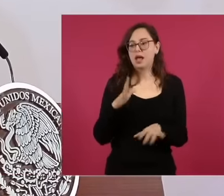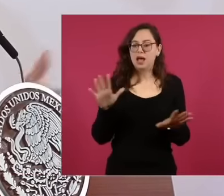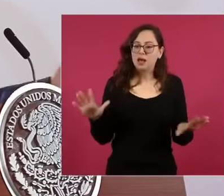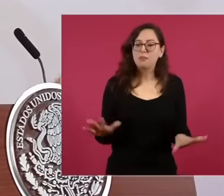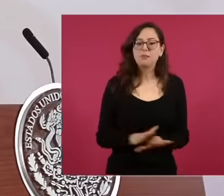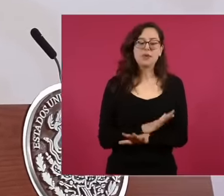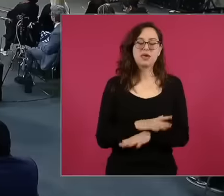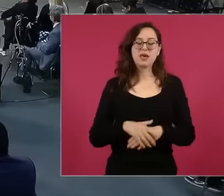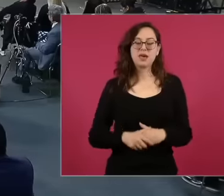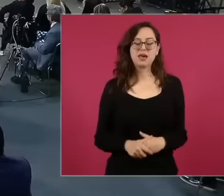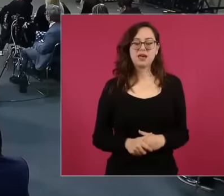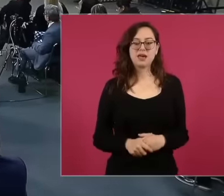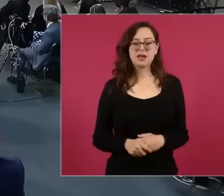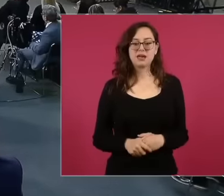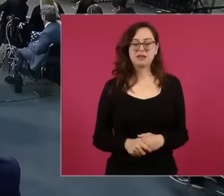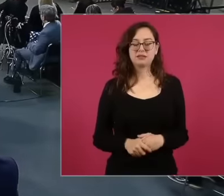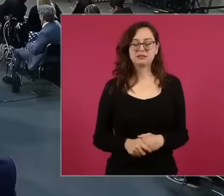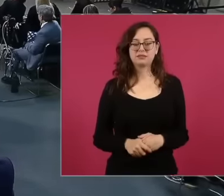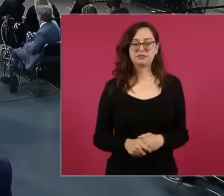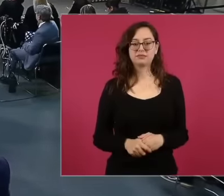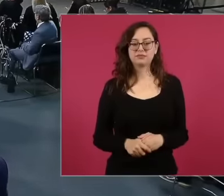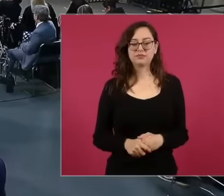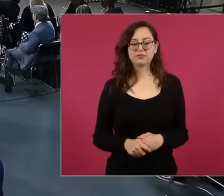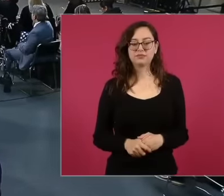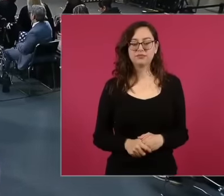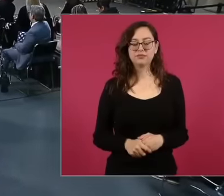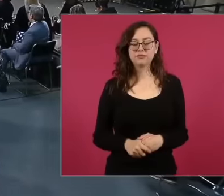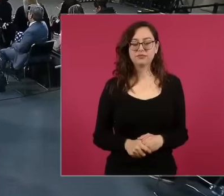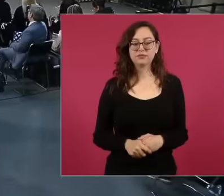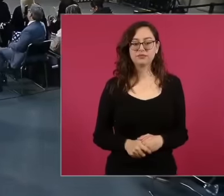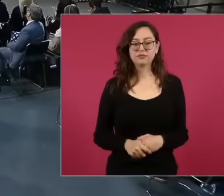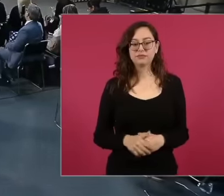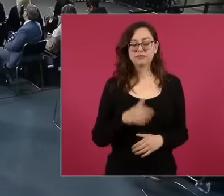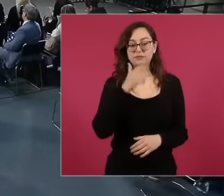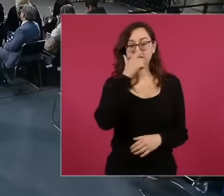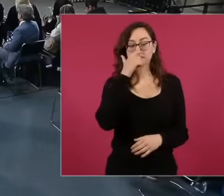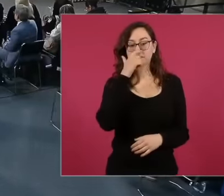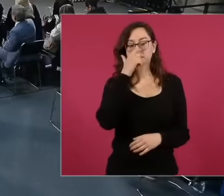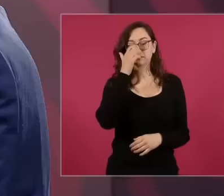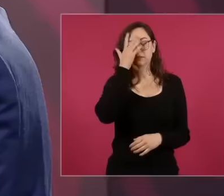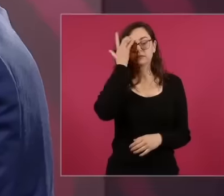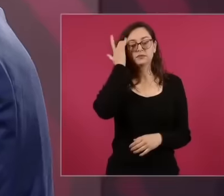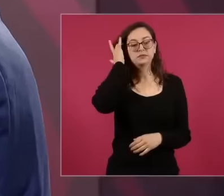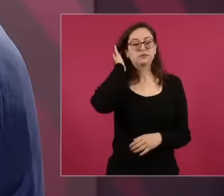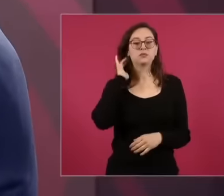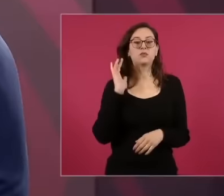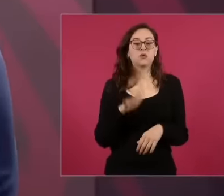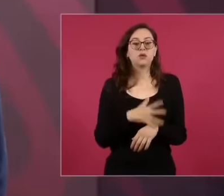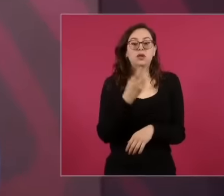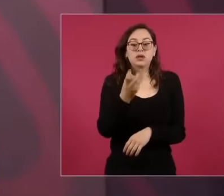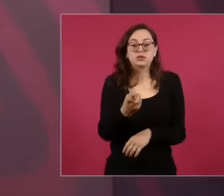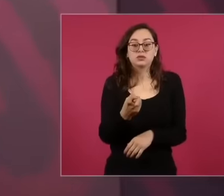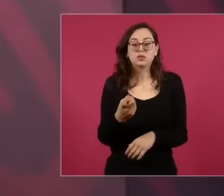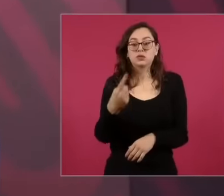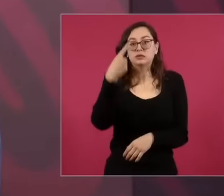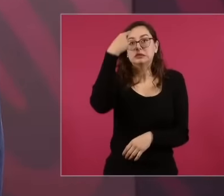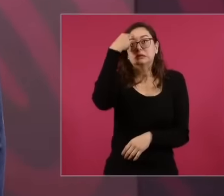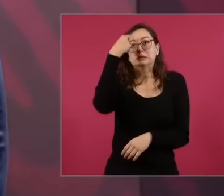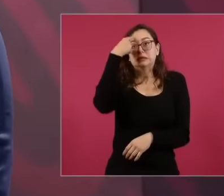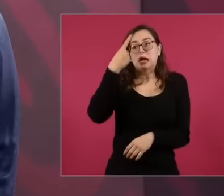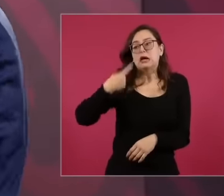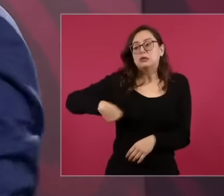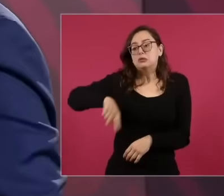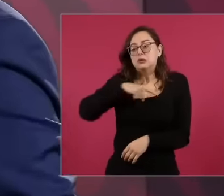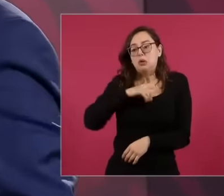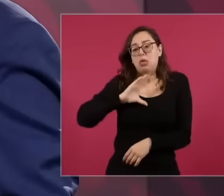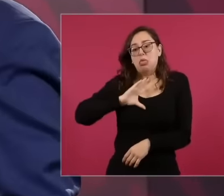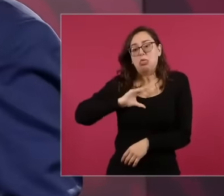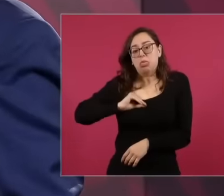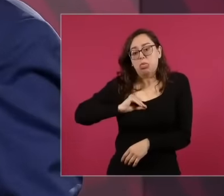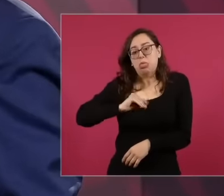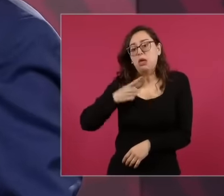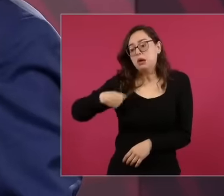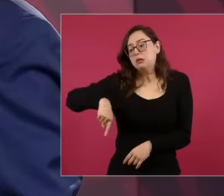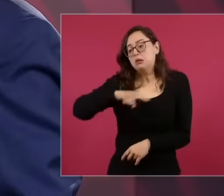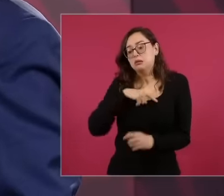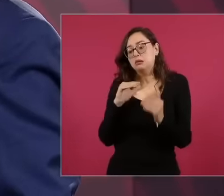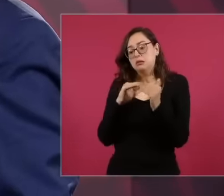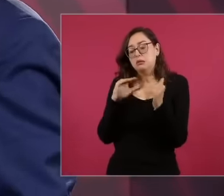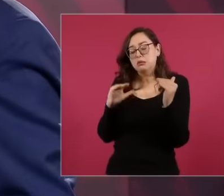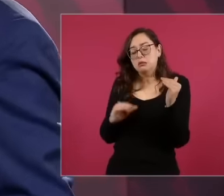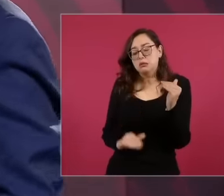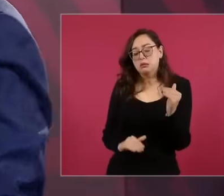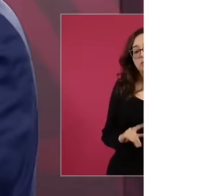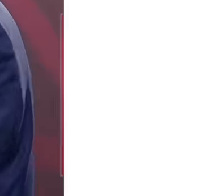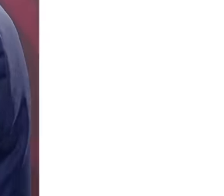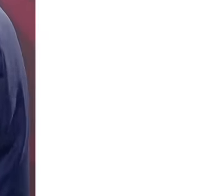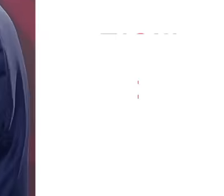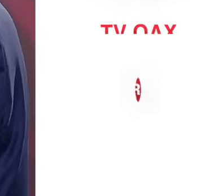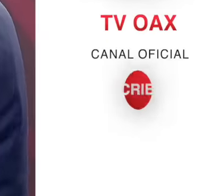official arrive and have to buy the latest model car, not the most